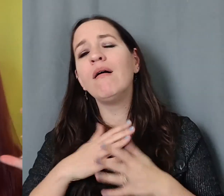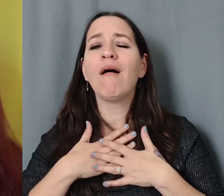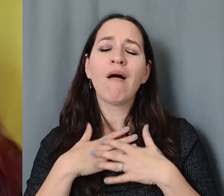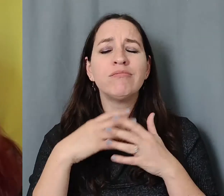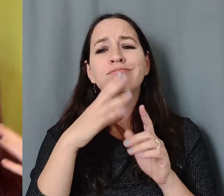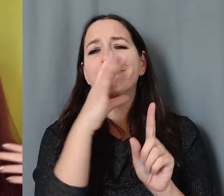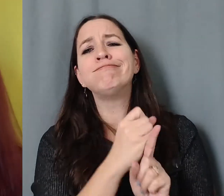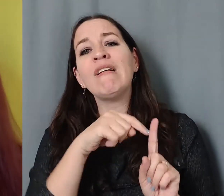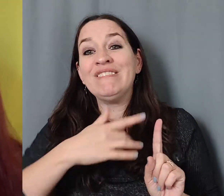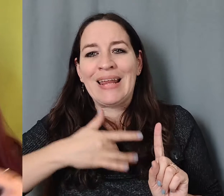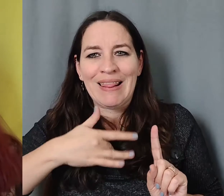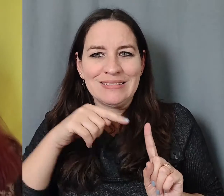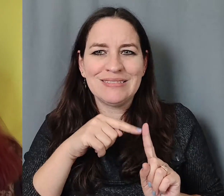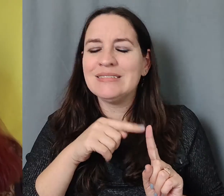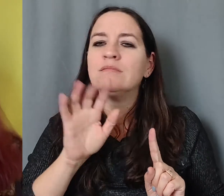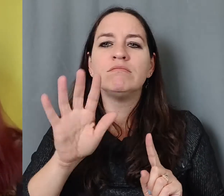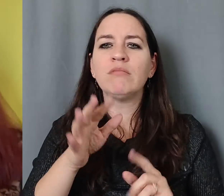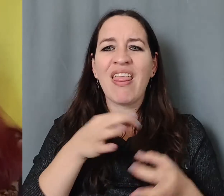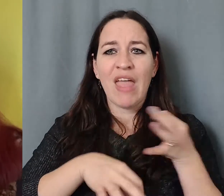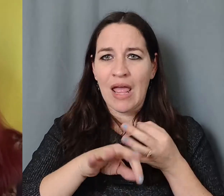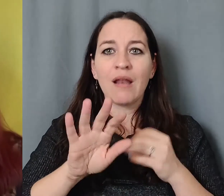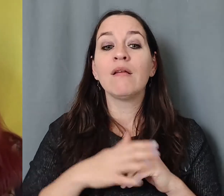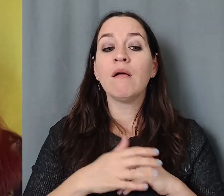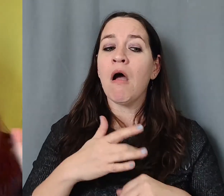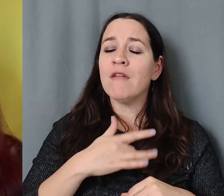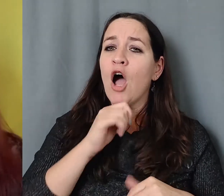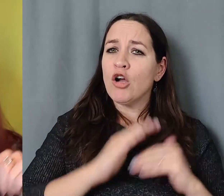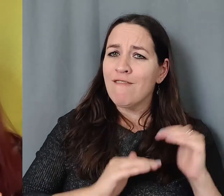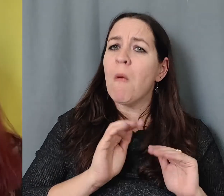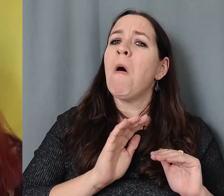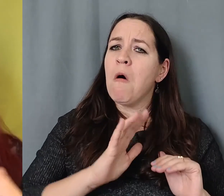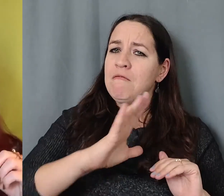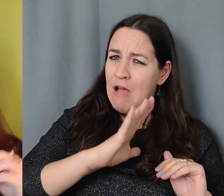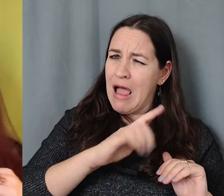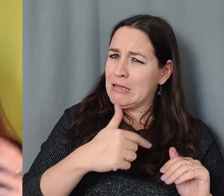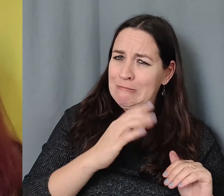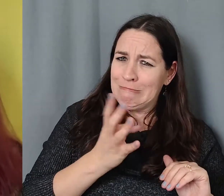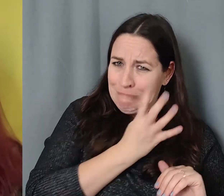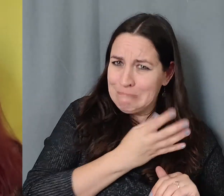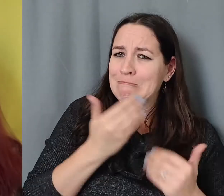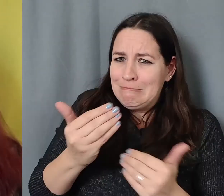those feelings and like not," you know, rather than just being like, "oh, I'm uncomfortable with this, I'm going to ignore it." You do things uncomfortable all